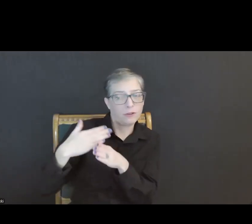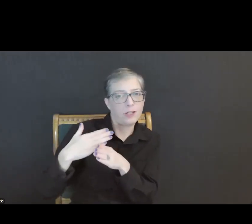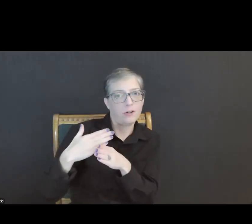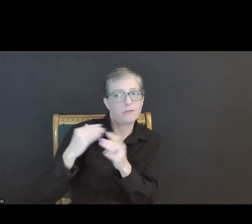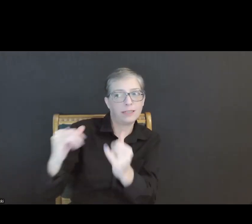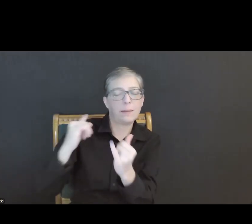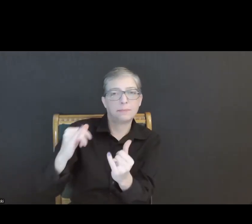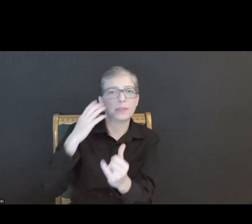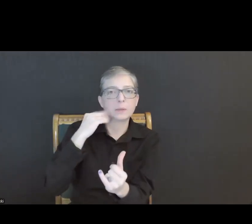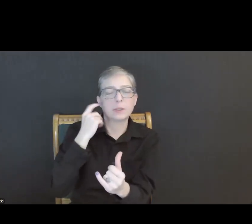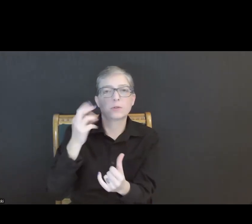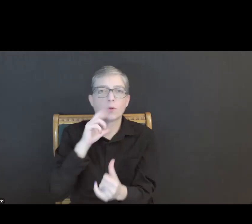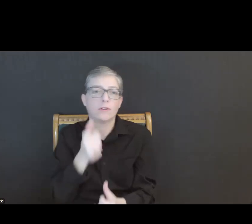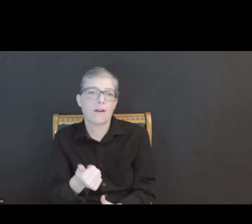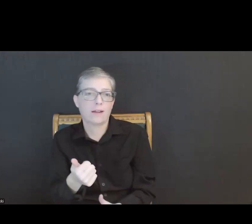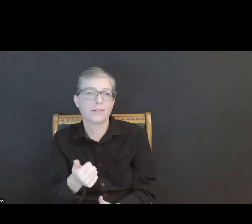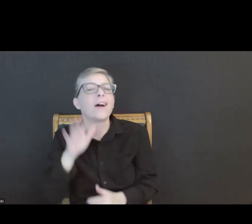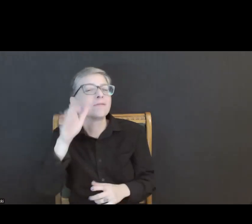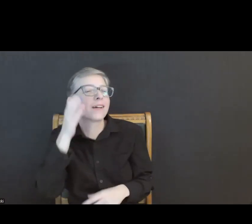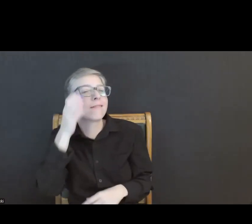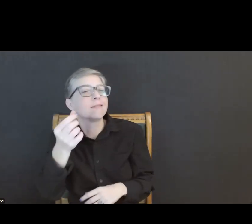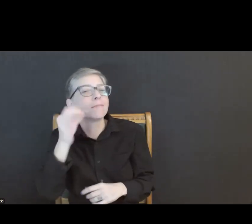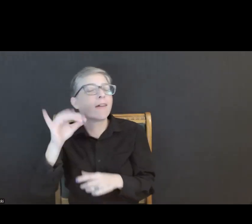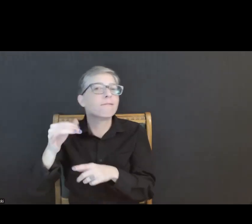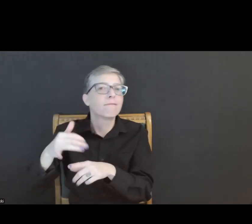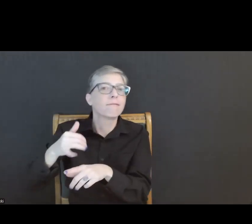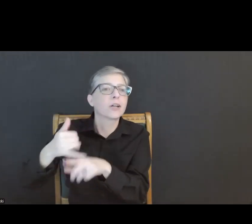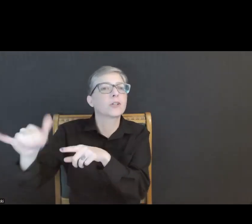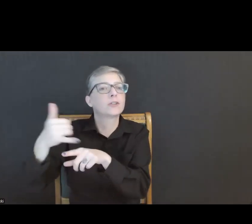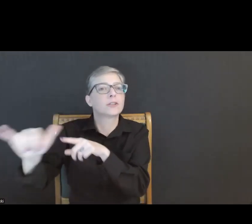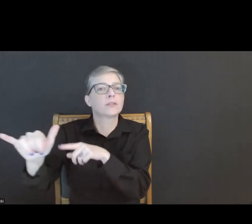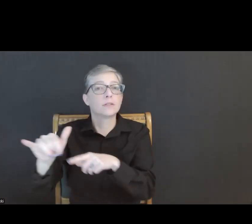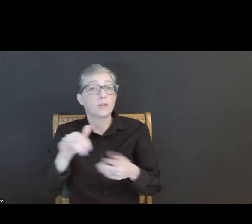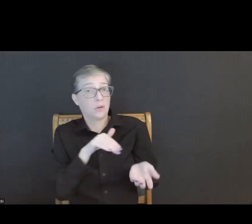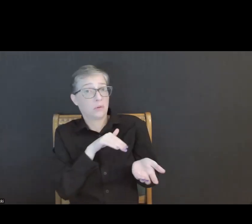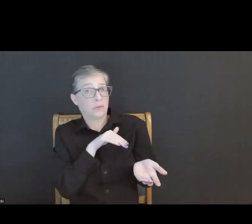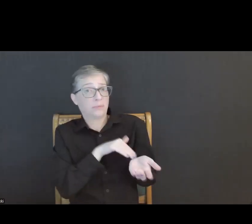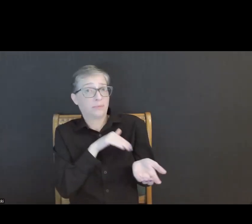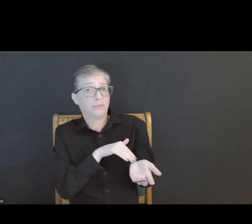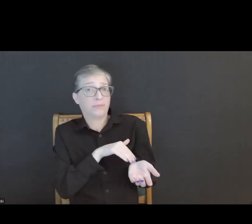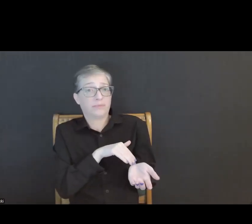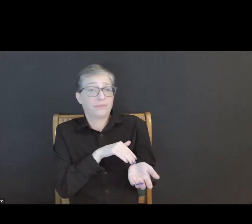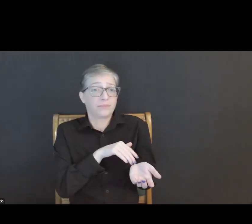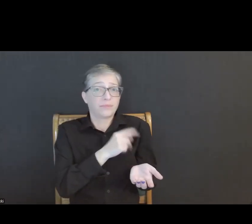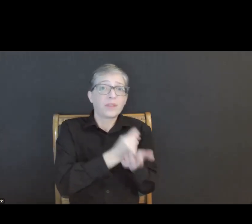the idea of cursing you know when clinicians curse it's a taboo you know because it doesn't